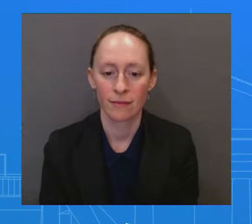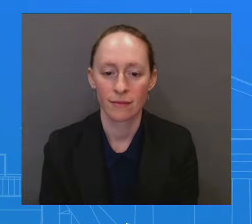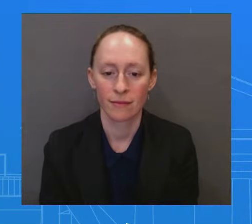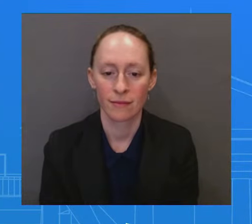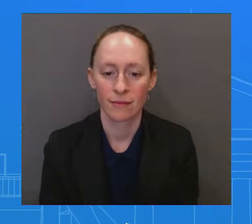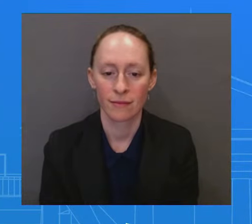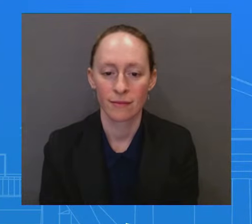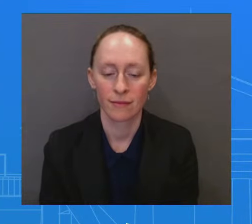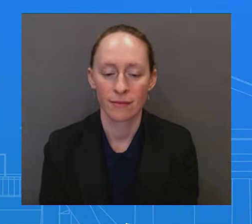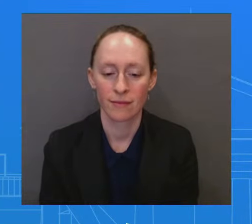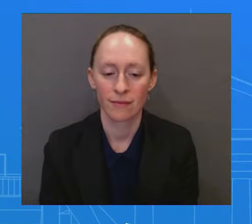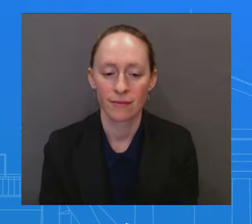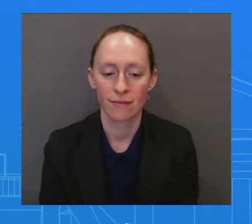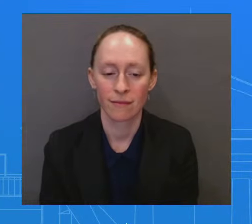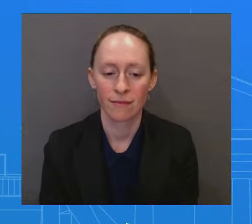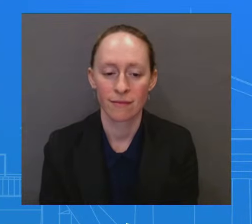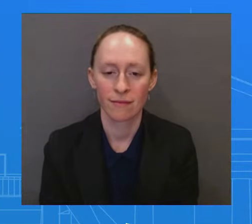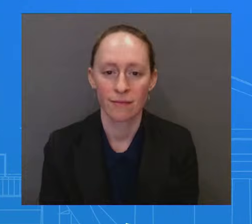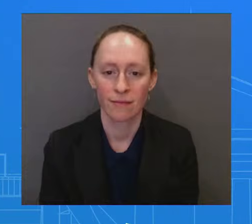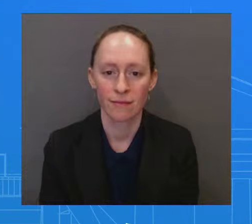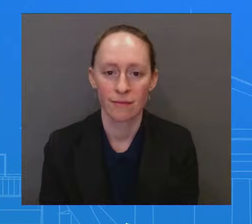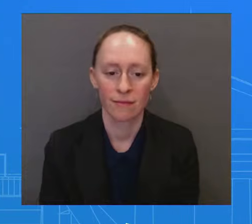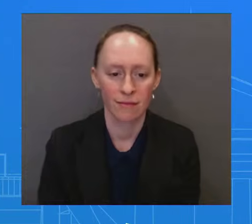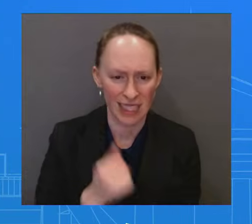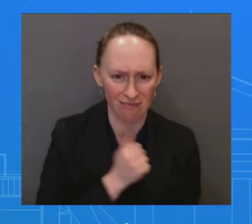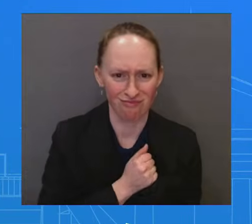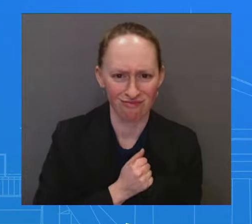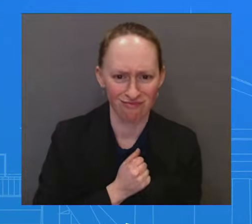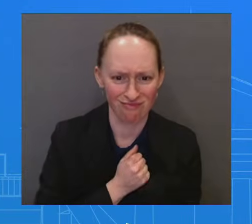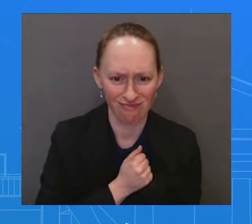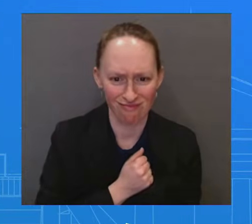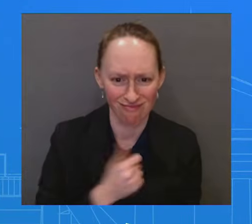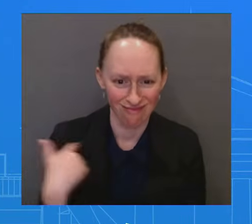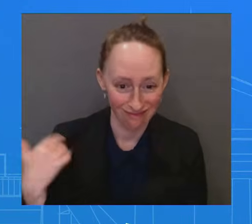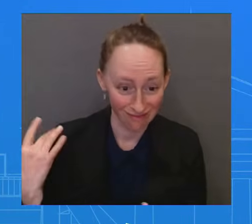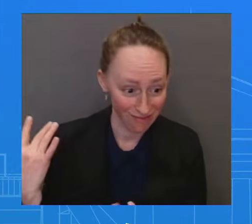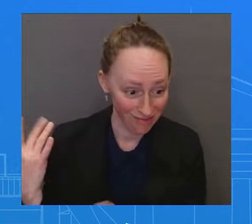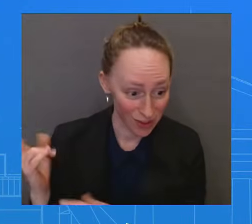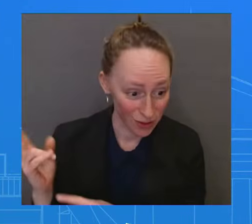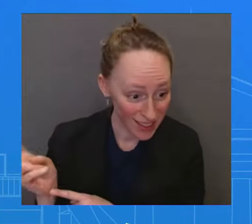Ms. Jean-Pierre: Apologies for the very long two minute there, guys. We had some technical difficulties, so I apologize.